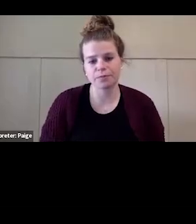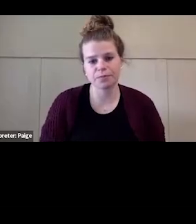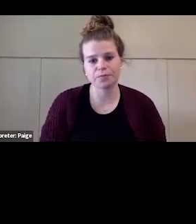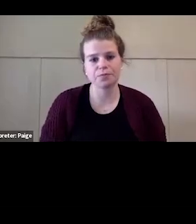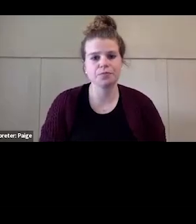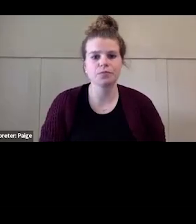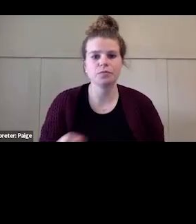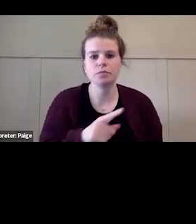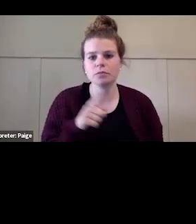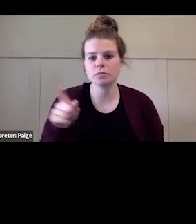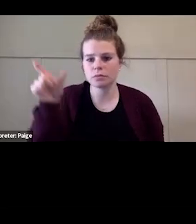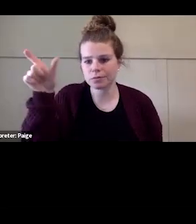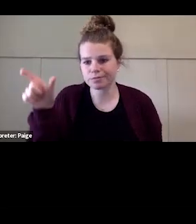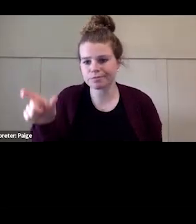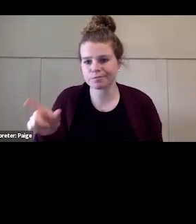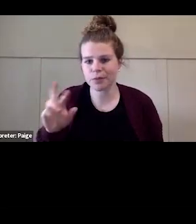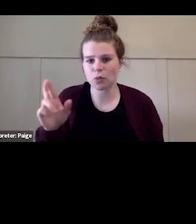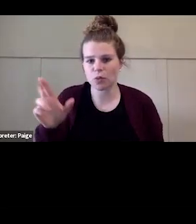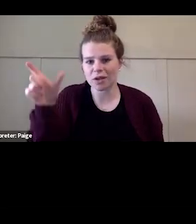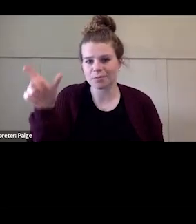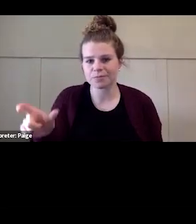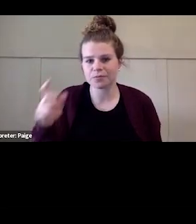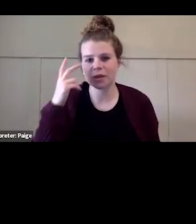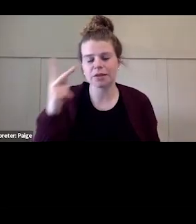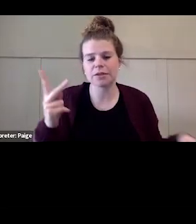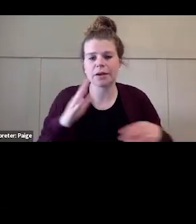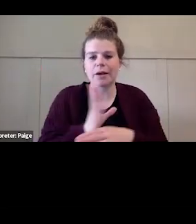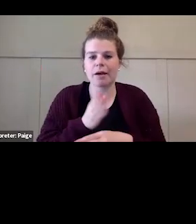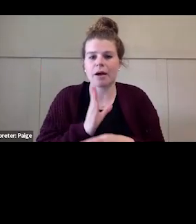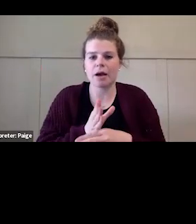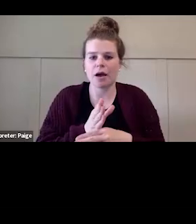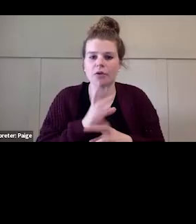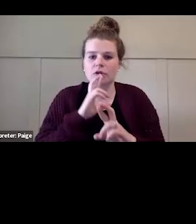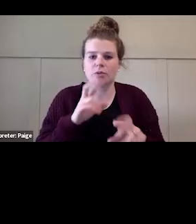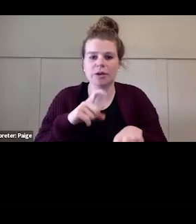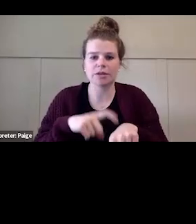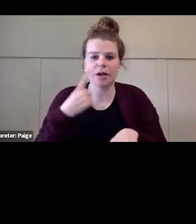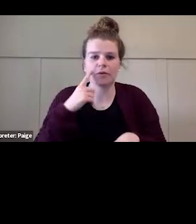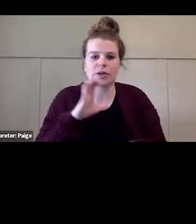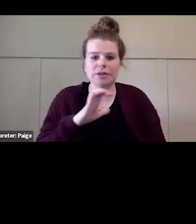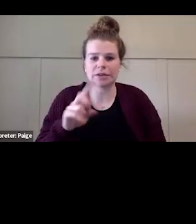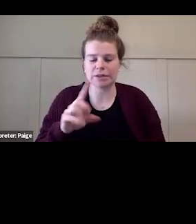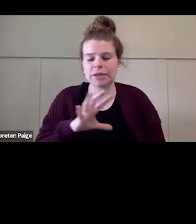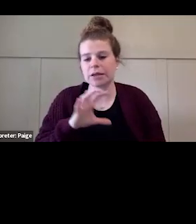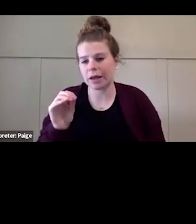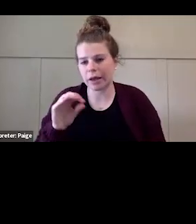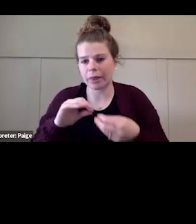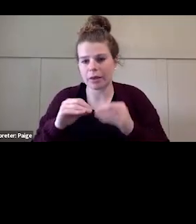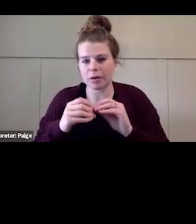you can see our average kind of response times for CRT, I'm sorry, for CCD and the number of minutes